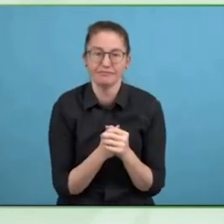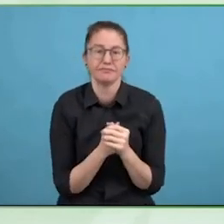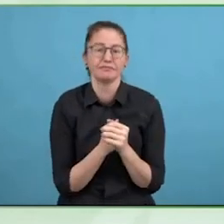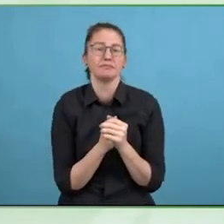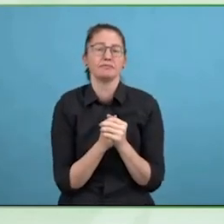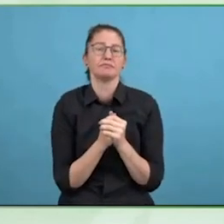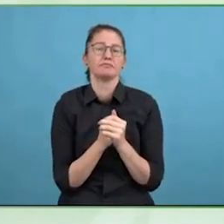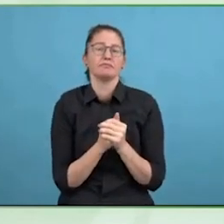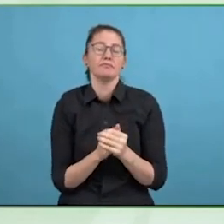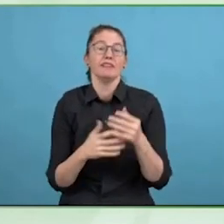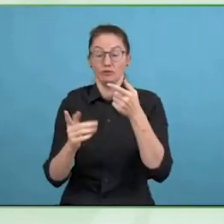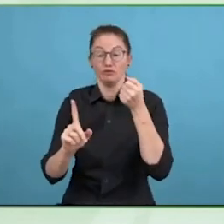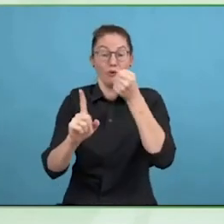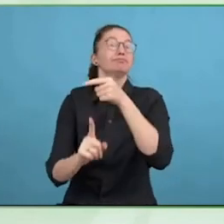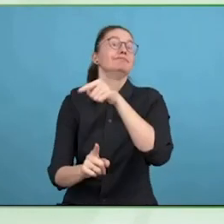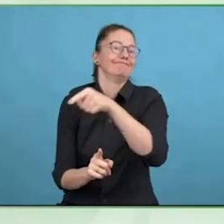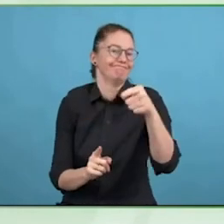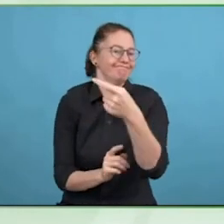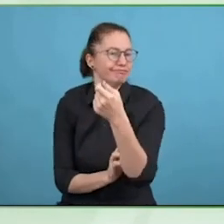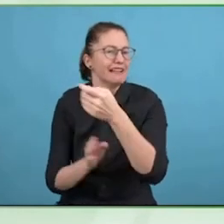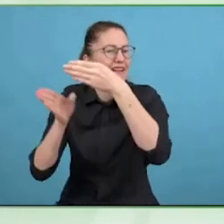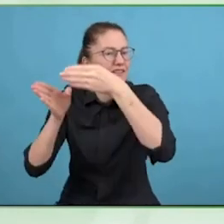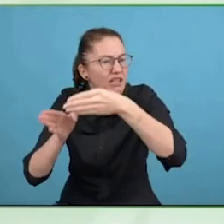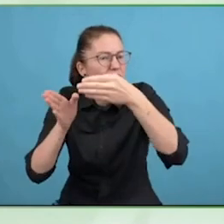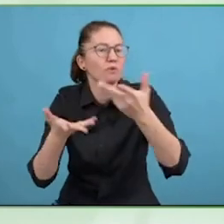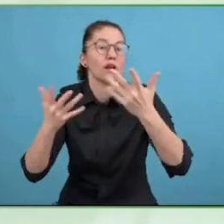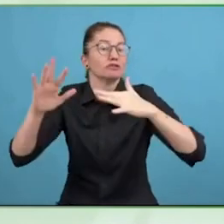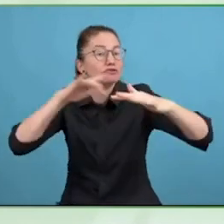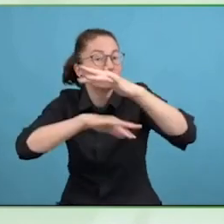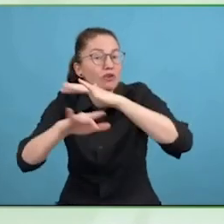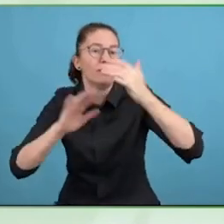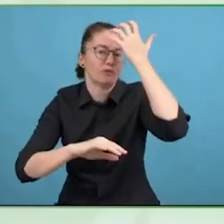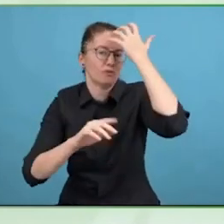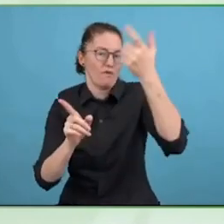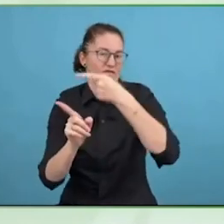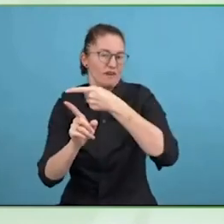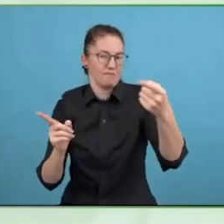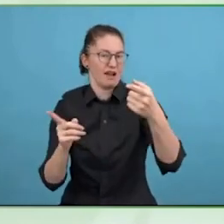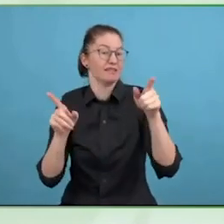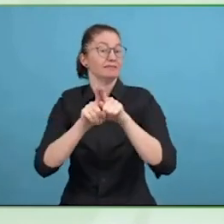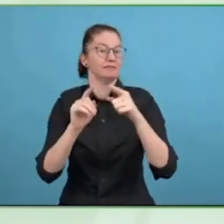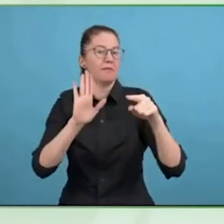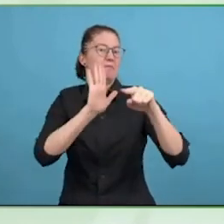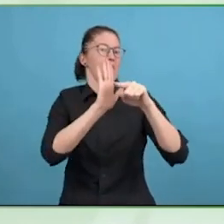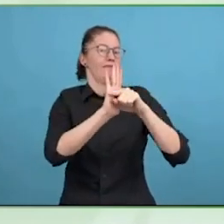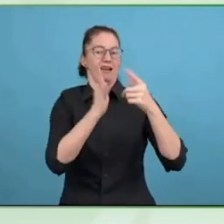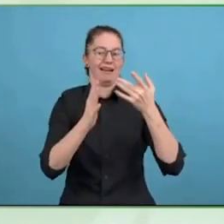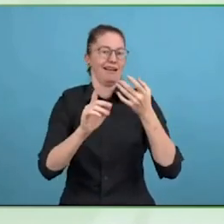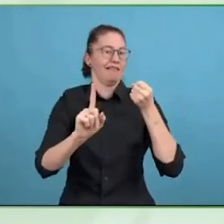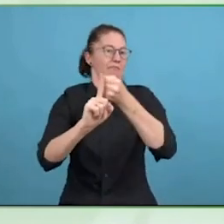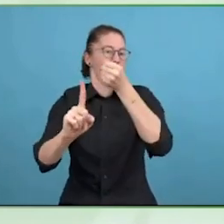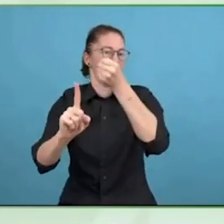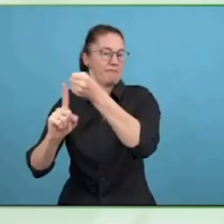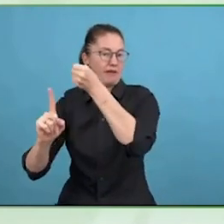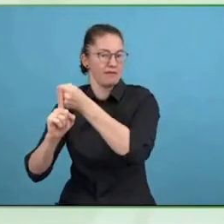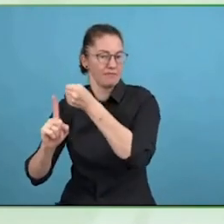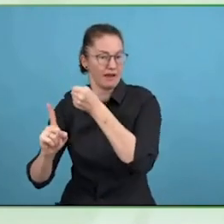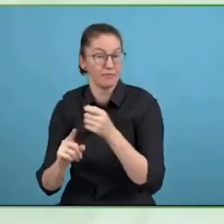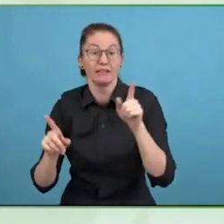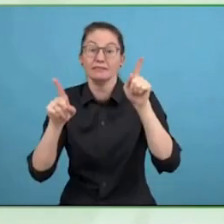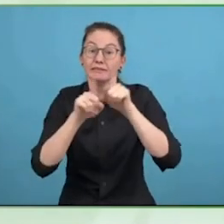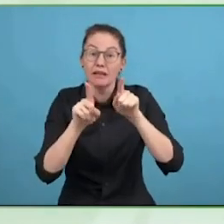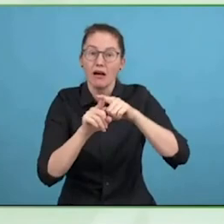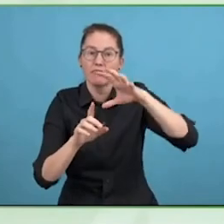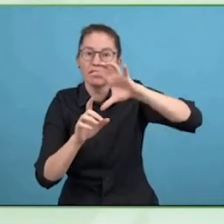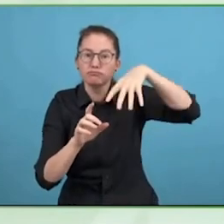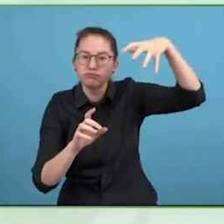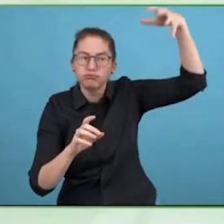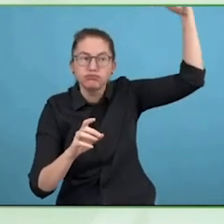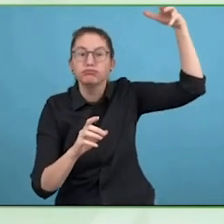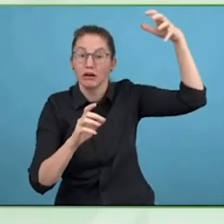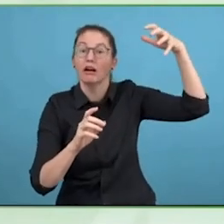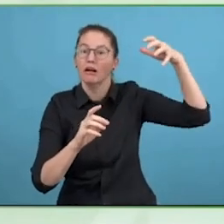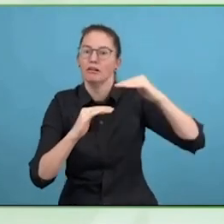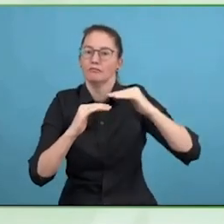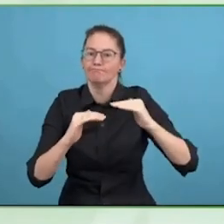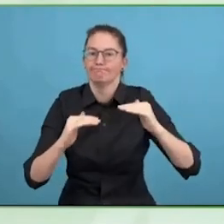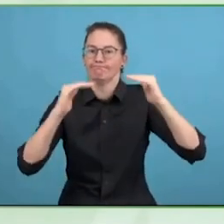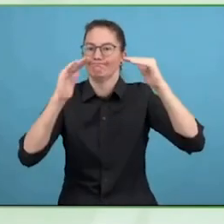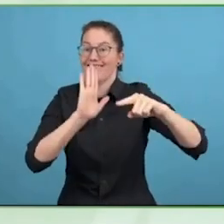So I out with Atos, a multinational IT with 70 country so